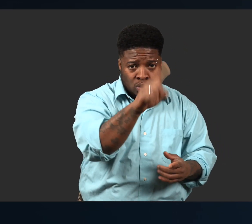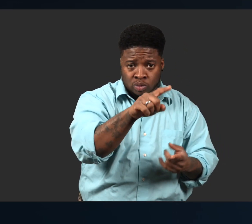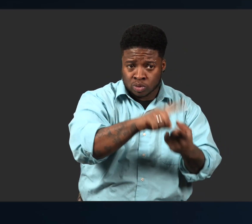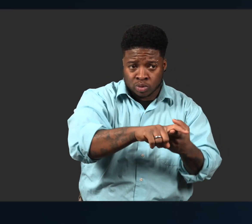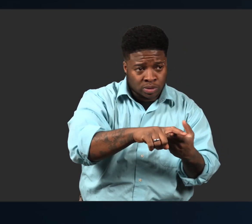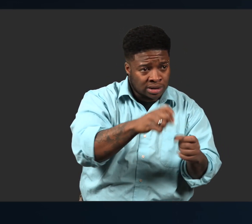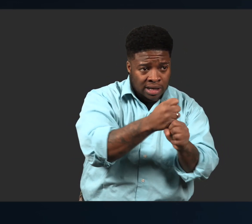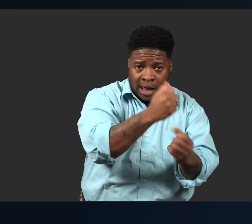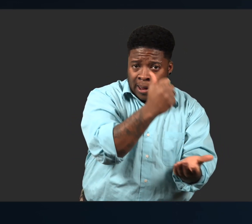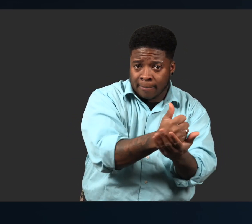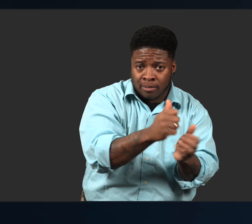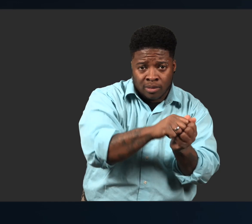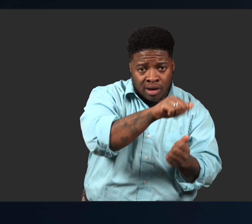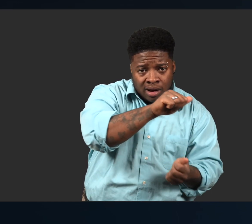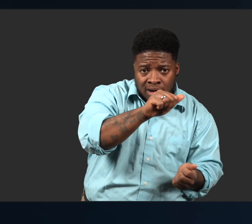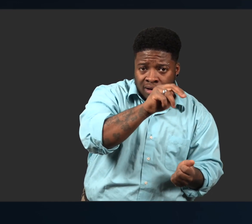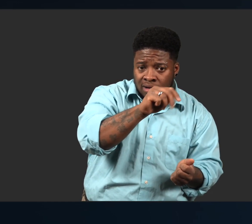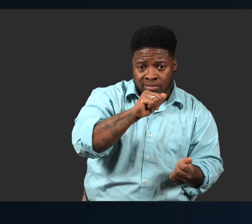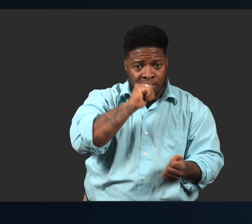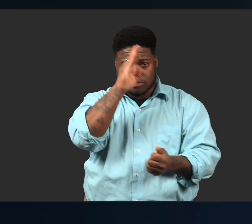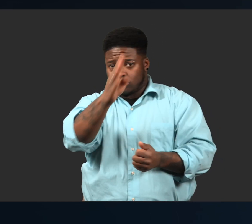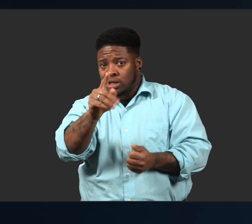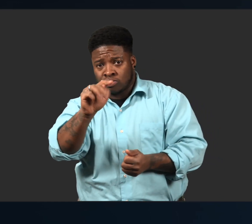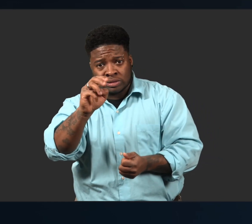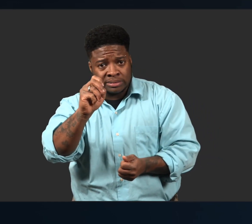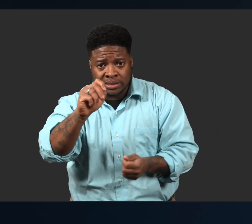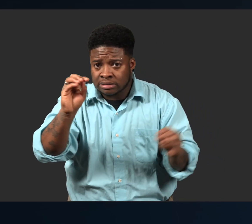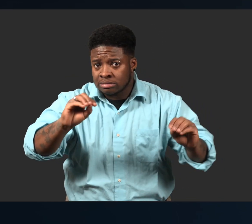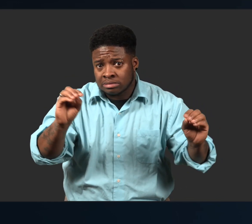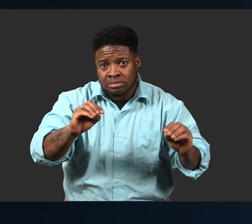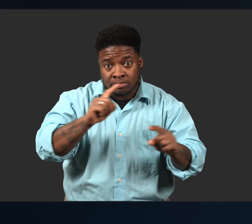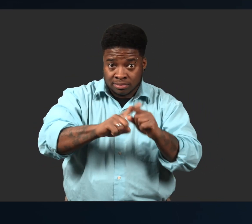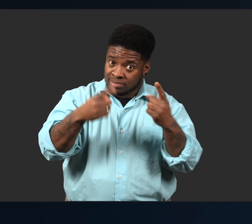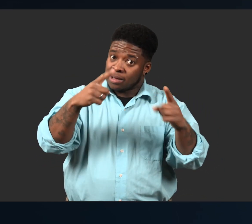and instead have jumped straight into AA meetings, forgoing any treatment.